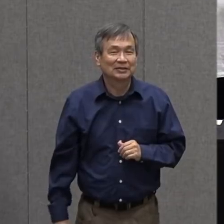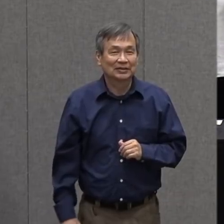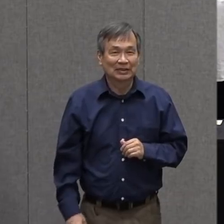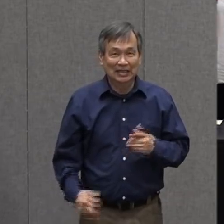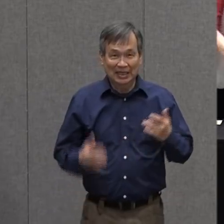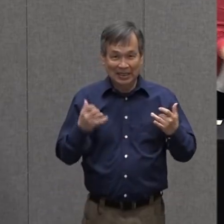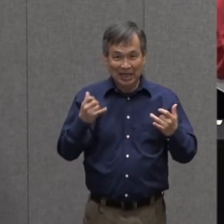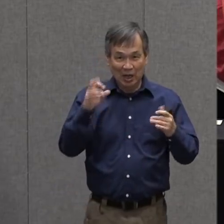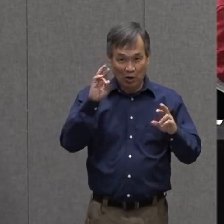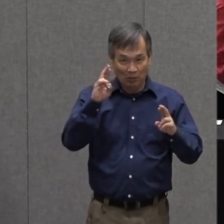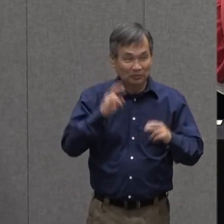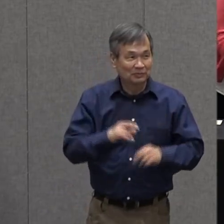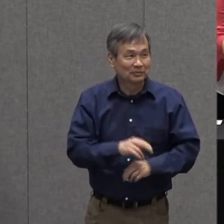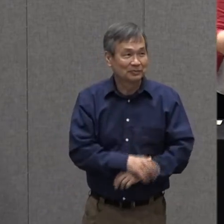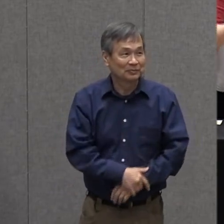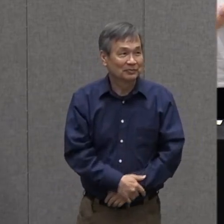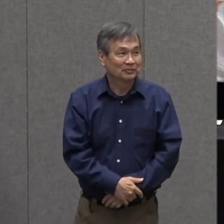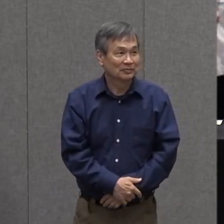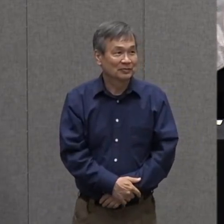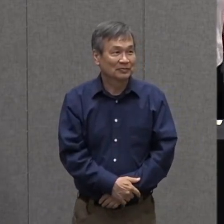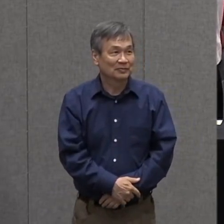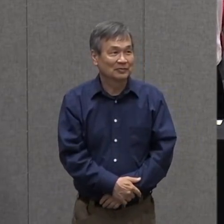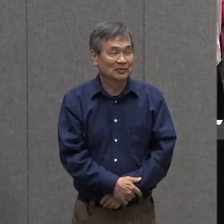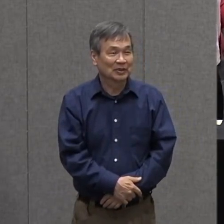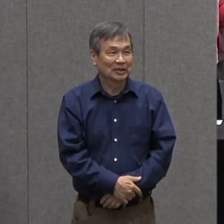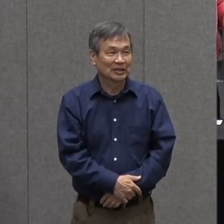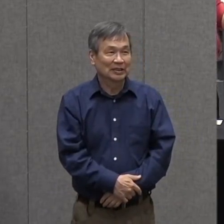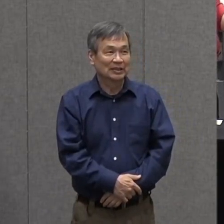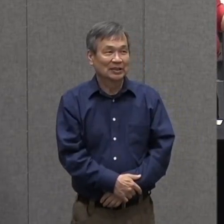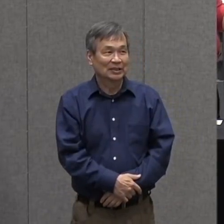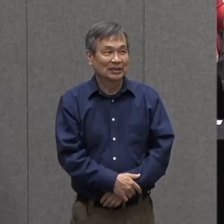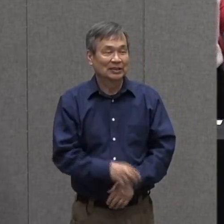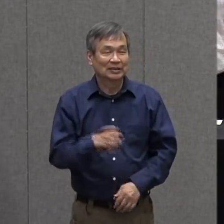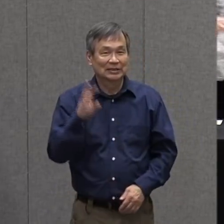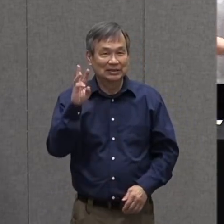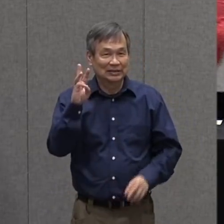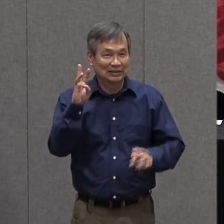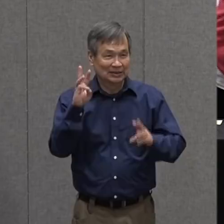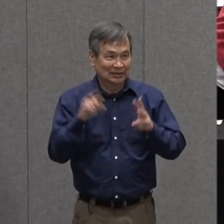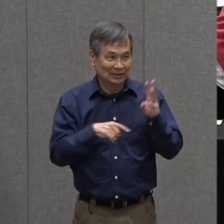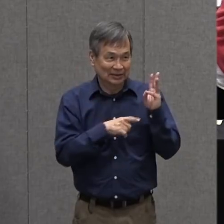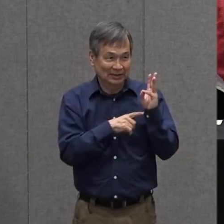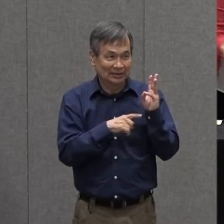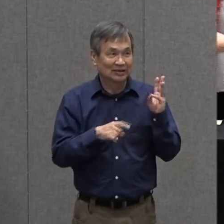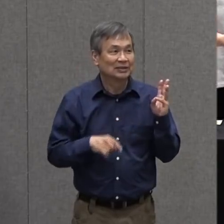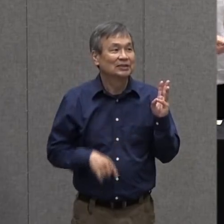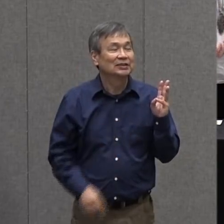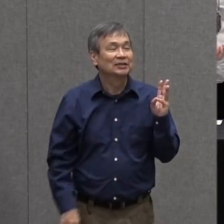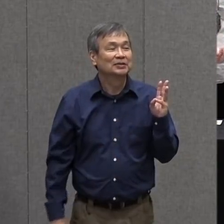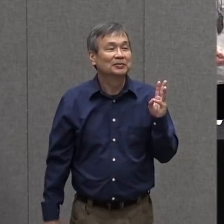Let's hope it's with me, I got a six. All right, I'm gonna keep trying.